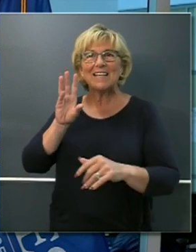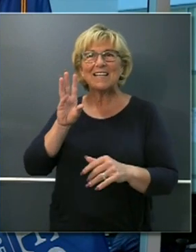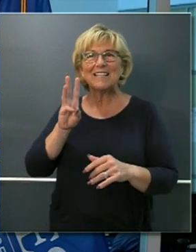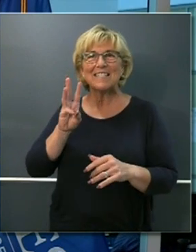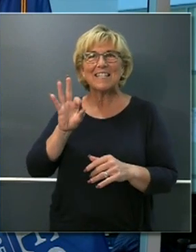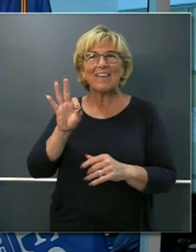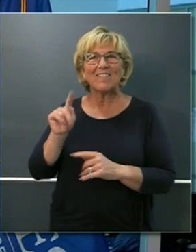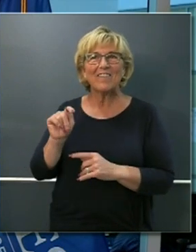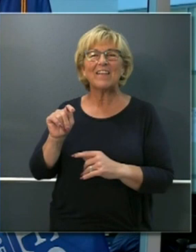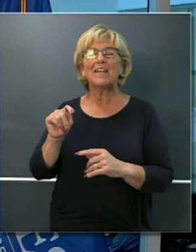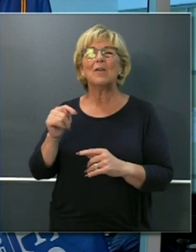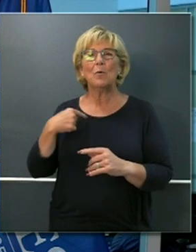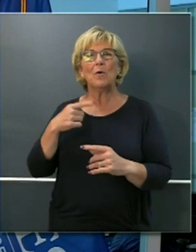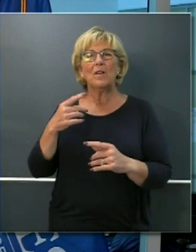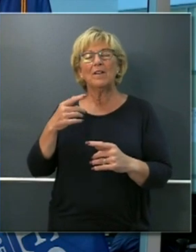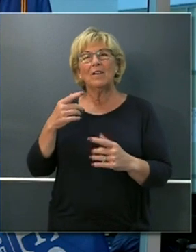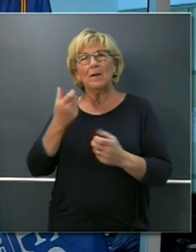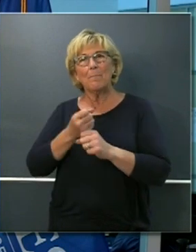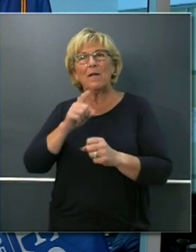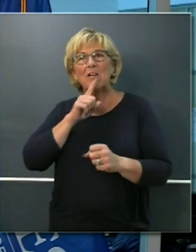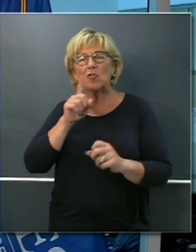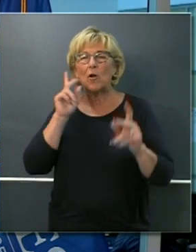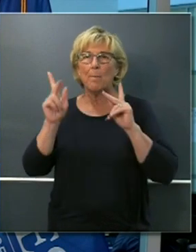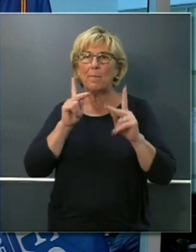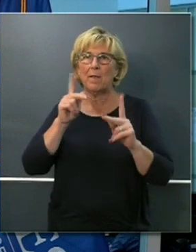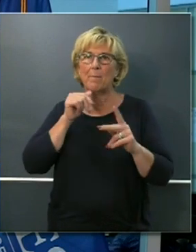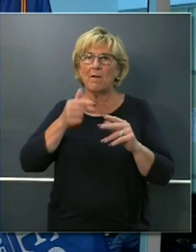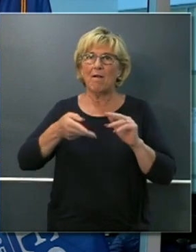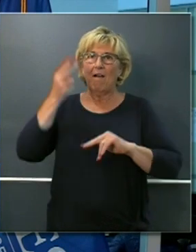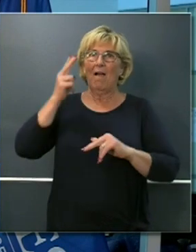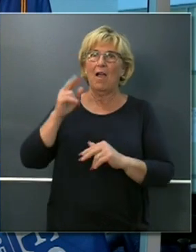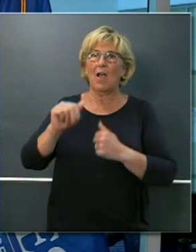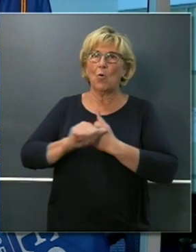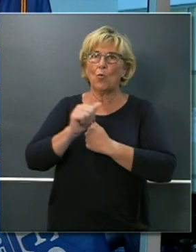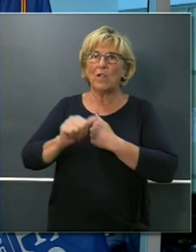WHY THEY ARE STAGE III. THAT IS LIKE GETTING YOUR HAIR CUT AND GETTING YOUR NAILS DONE. ANYTHING THAT CLOSE